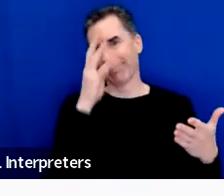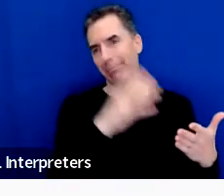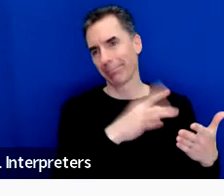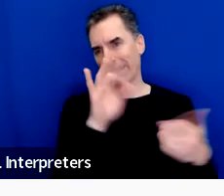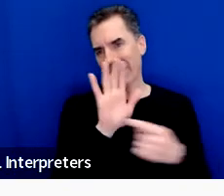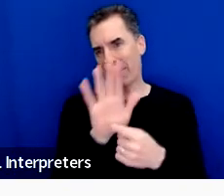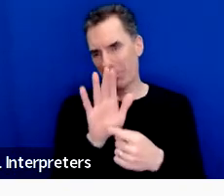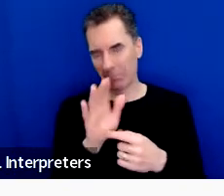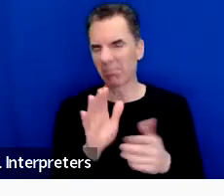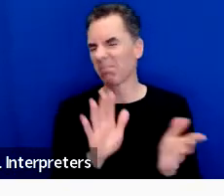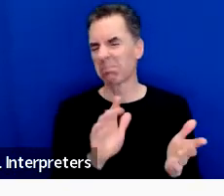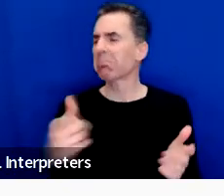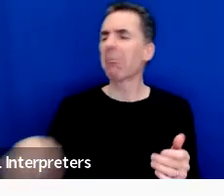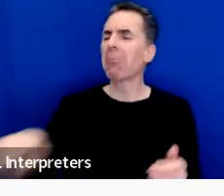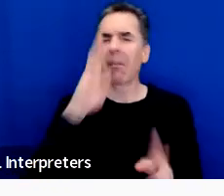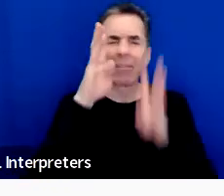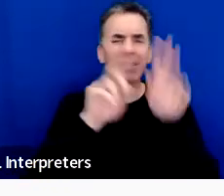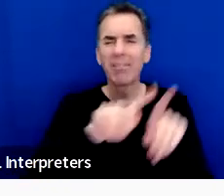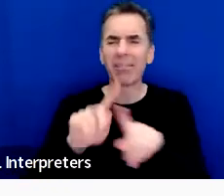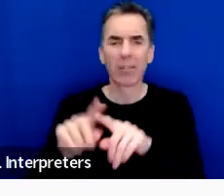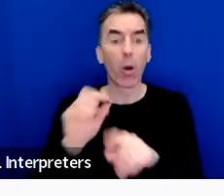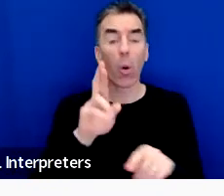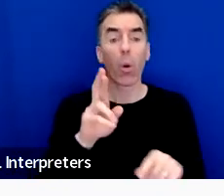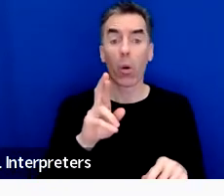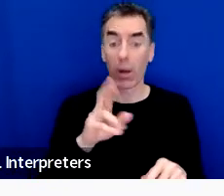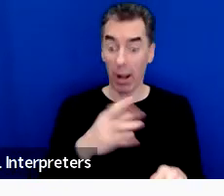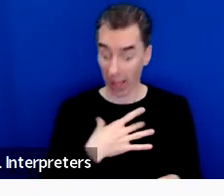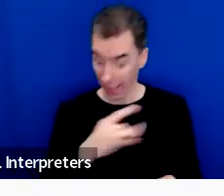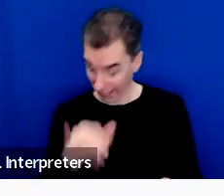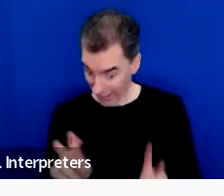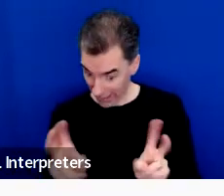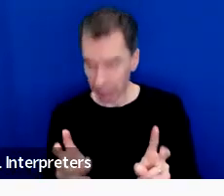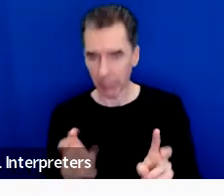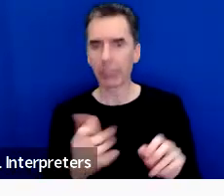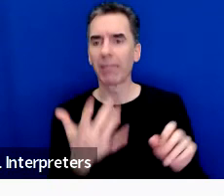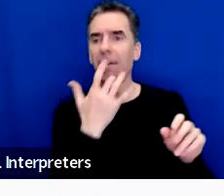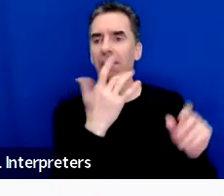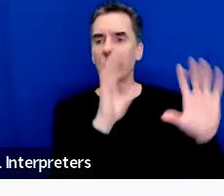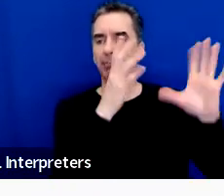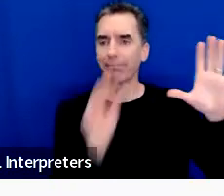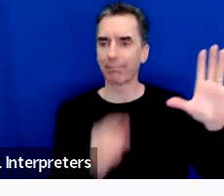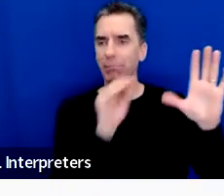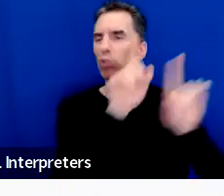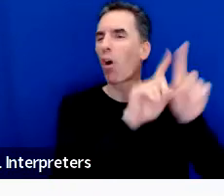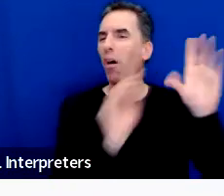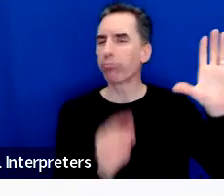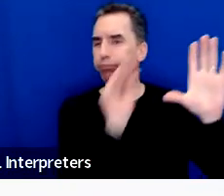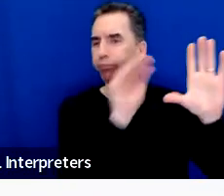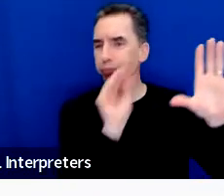specific titles that they want to favorite. As you can see, my favorite in a few here, so they can also search